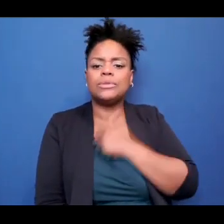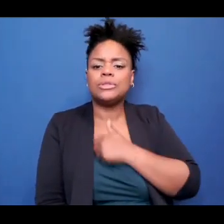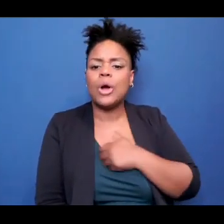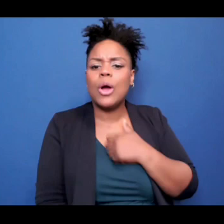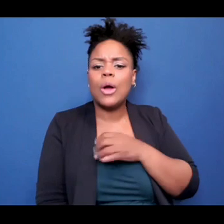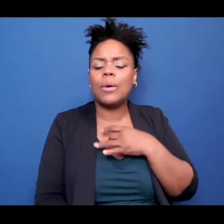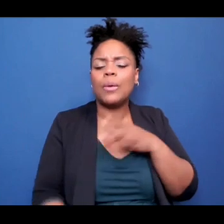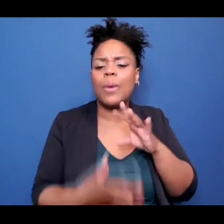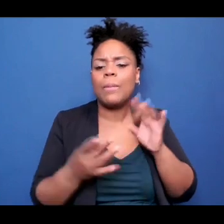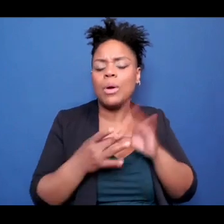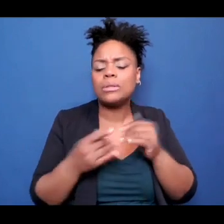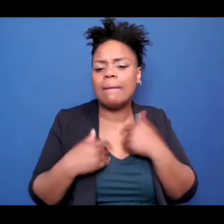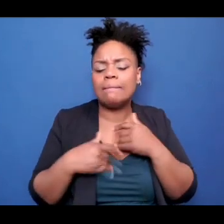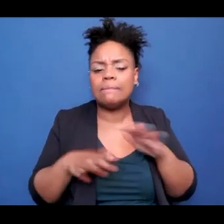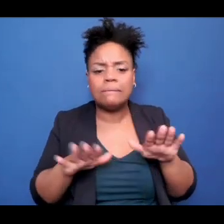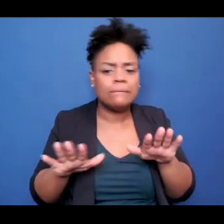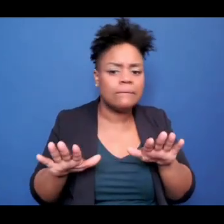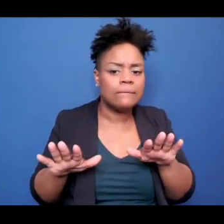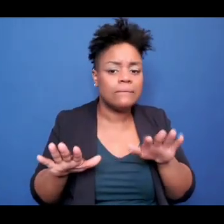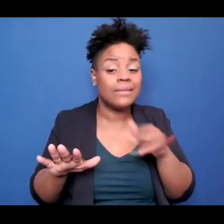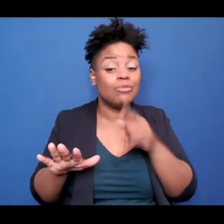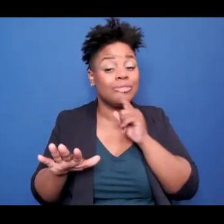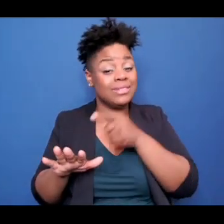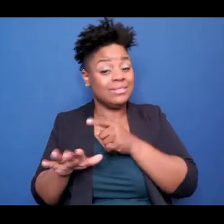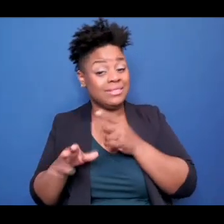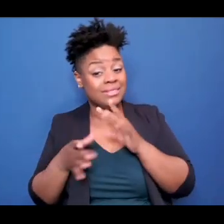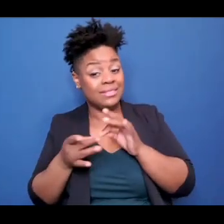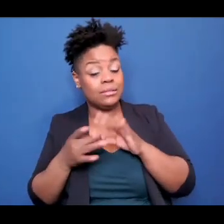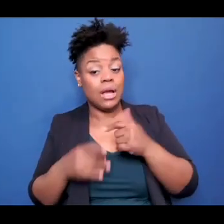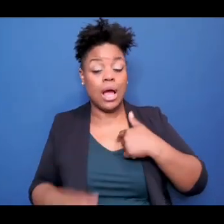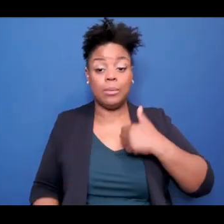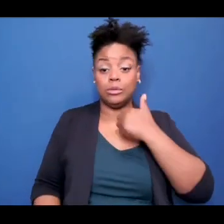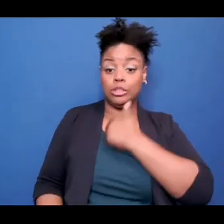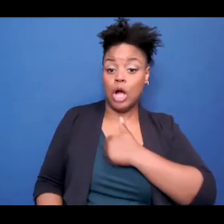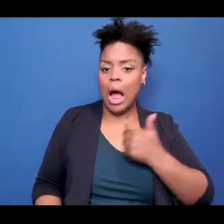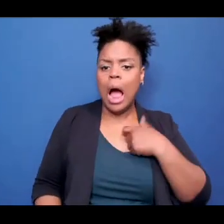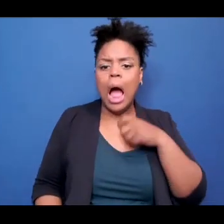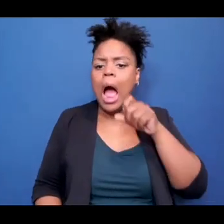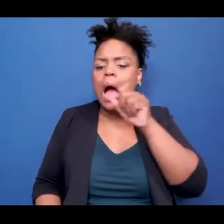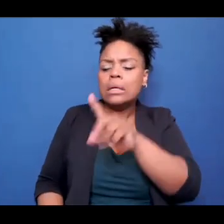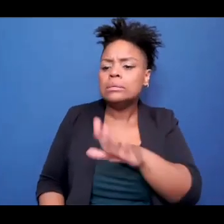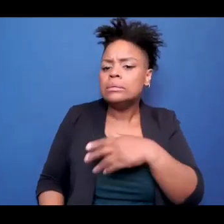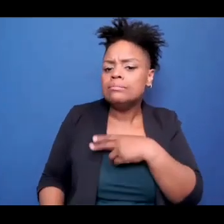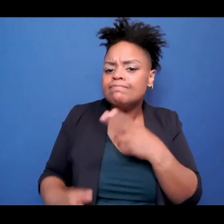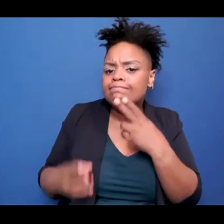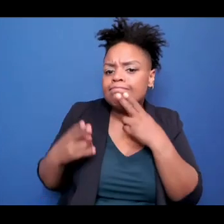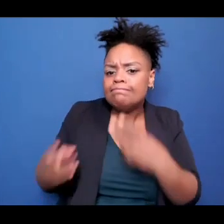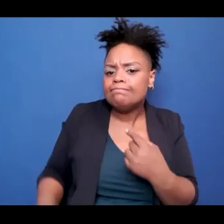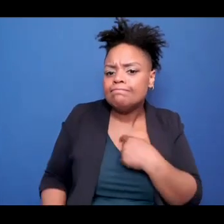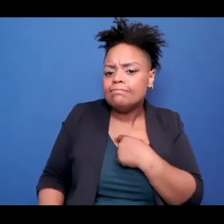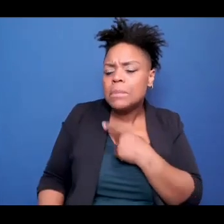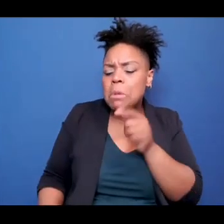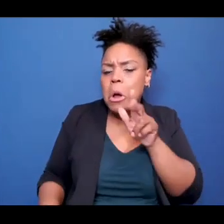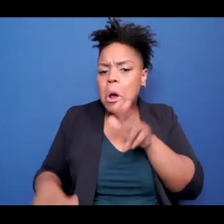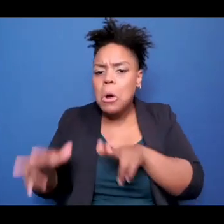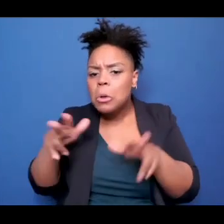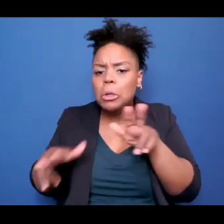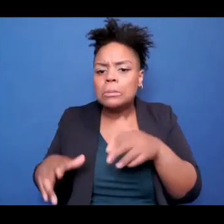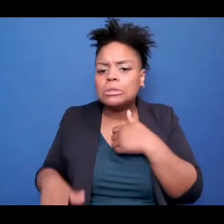APOLOGY FOR HIS REMARKS IN A STATEMENT IN WHICH HE EXPLAINED, QUOTE, REGRETTABLY, I ASKED A QUESTION IN AN UNINTENTIONALLY